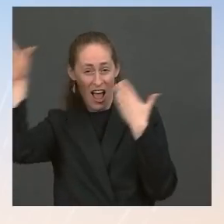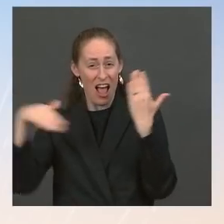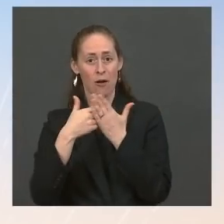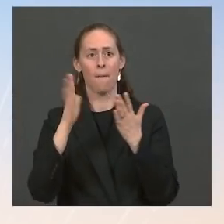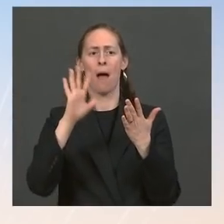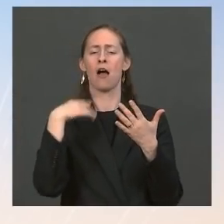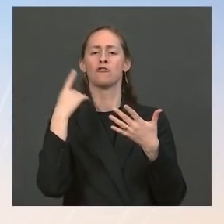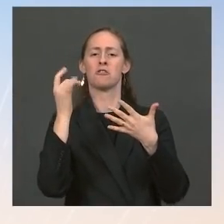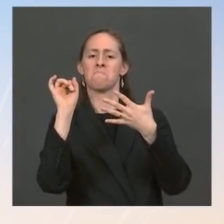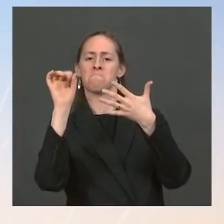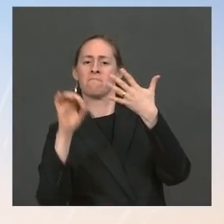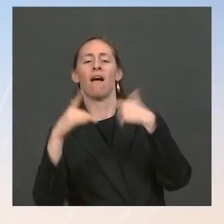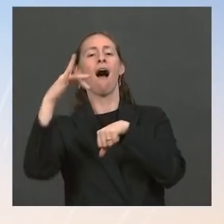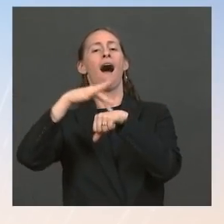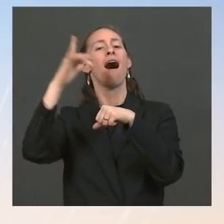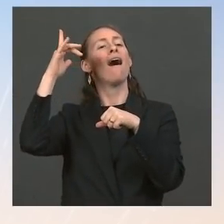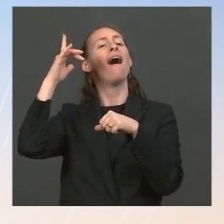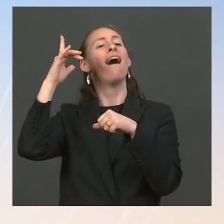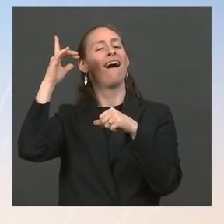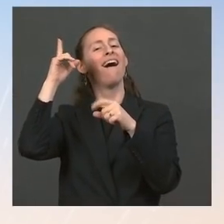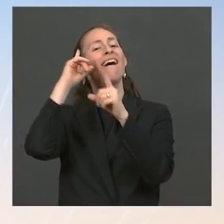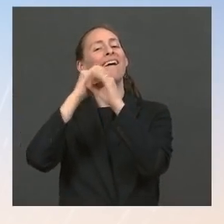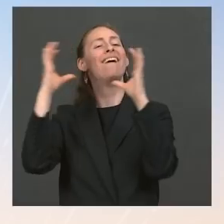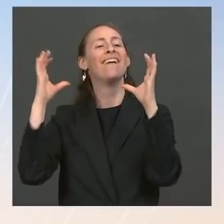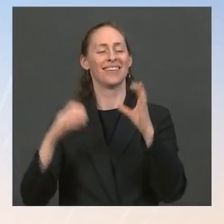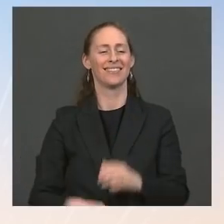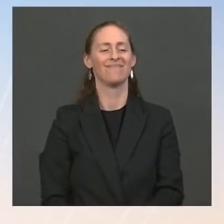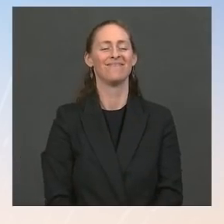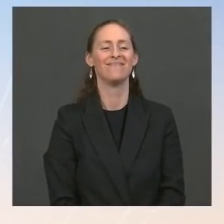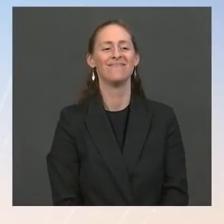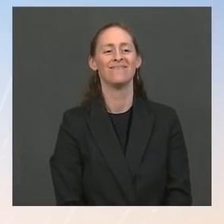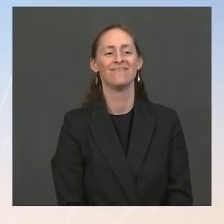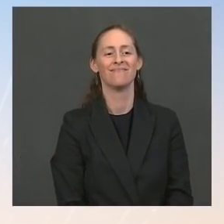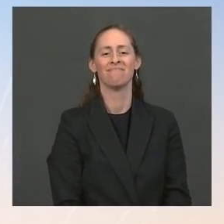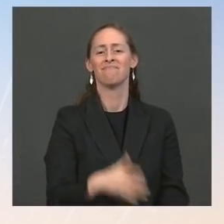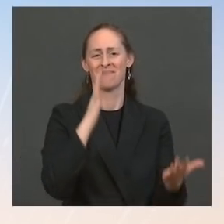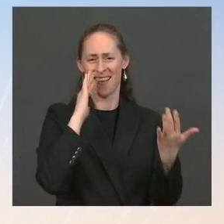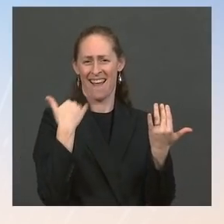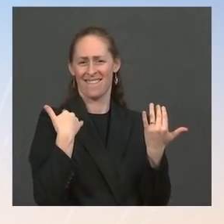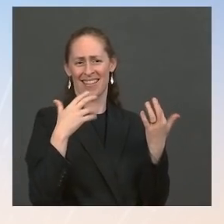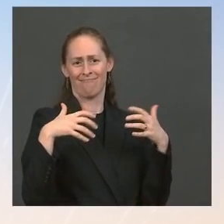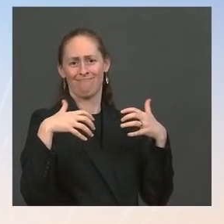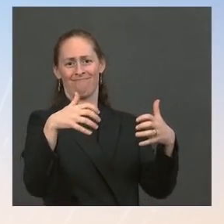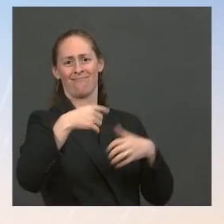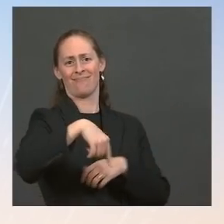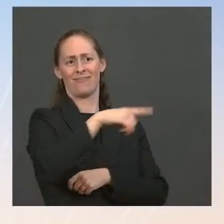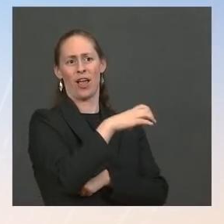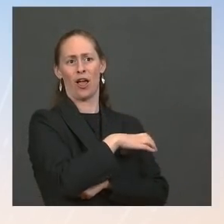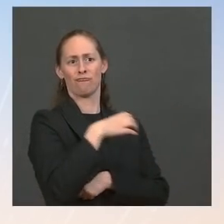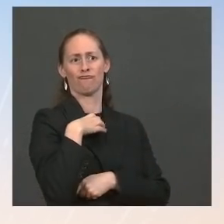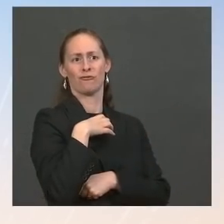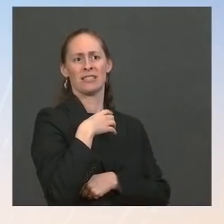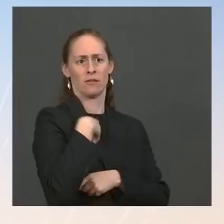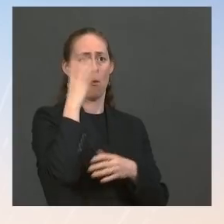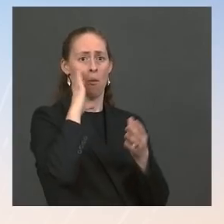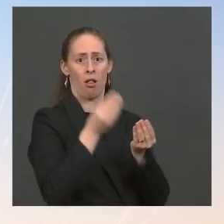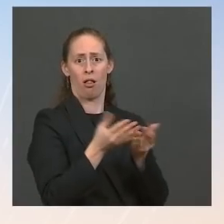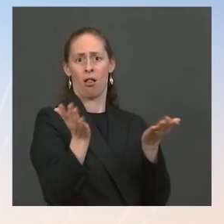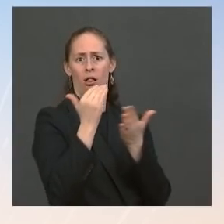Also, members of Congress, as you know, because we put out, I think, the list of people who will be speaking. Of course, Speaker Pelosi and Leader Schumer